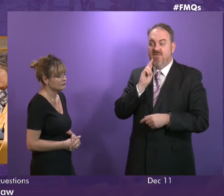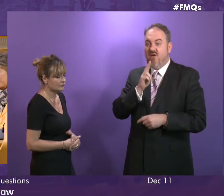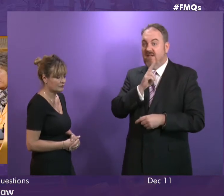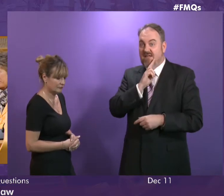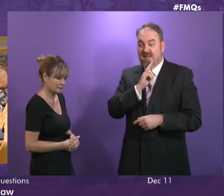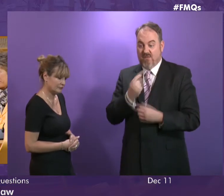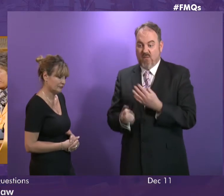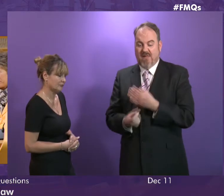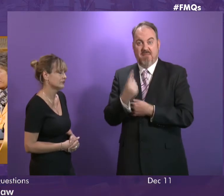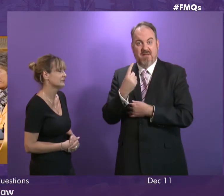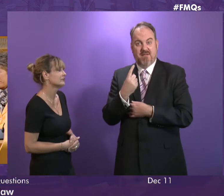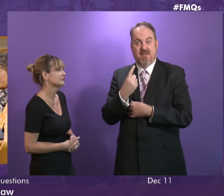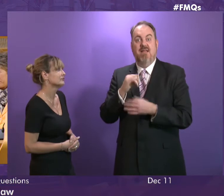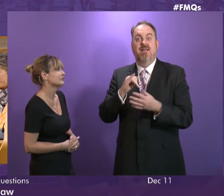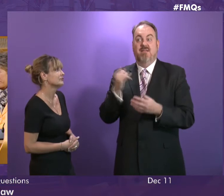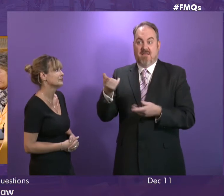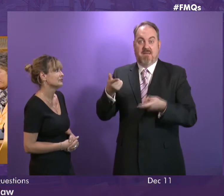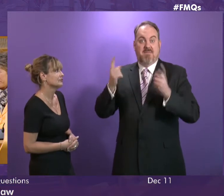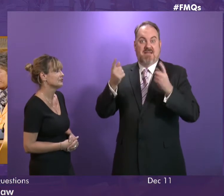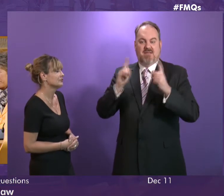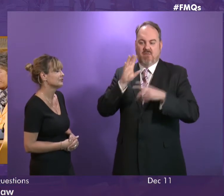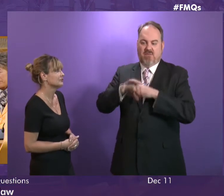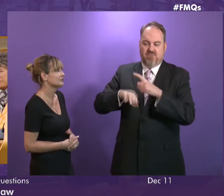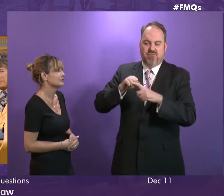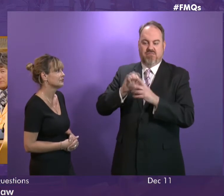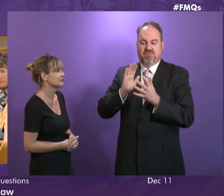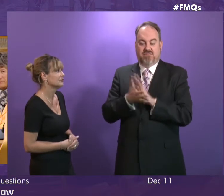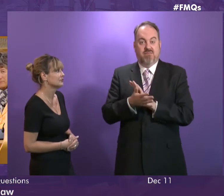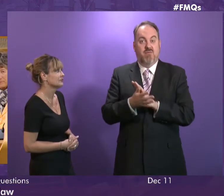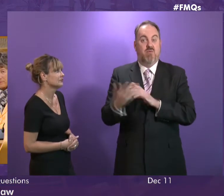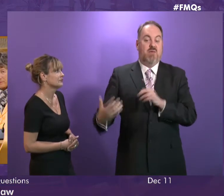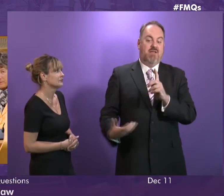that was cast on Thursday as a mandate for a second independence referendum, which would